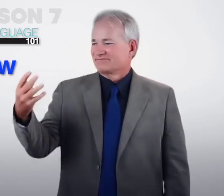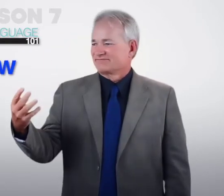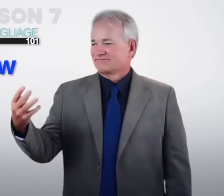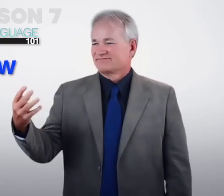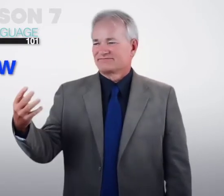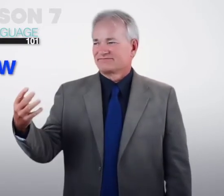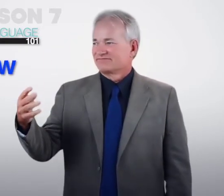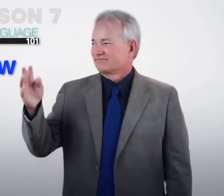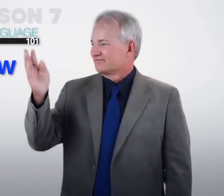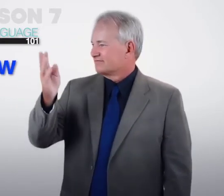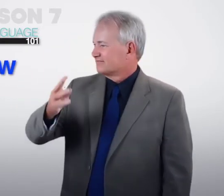Rainbow.